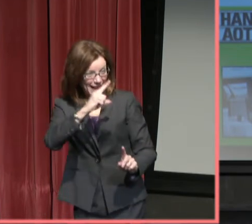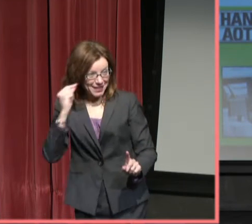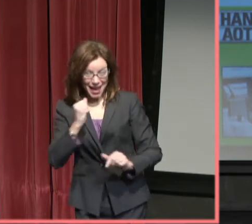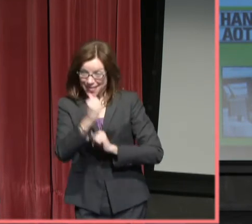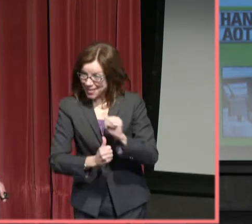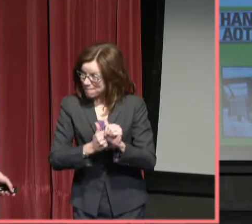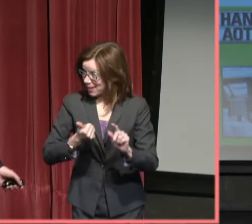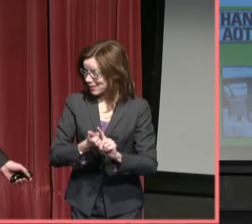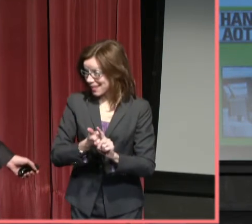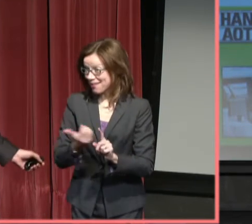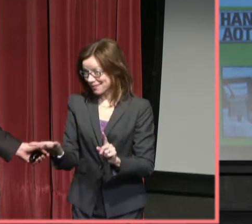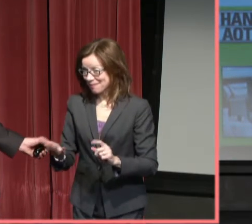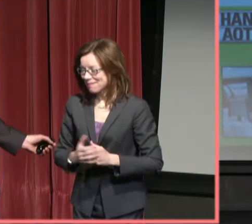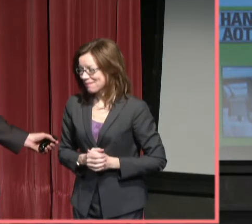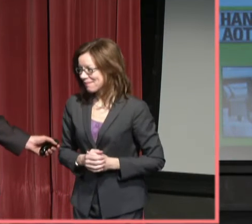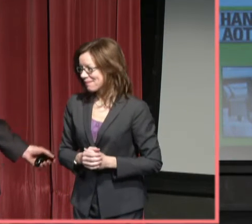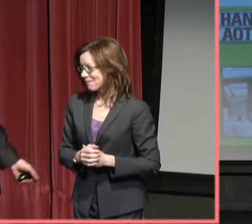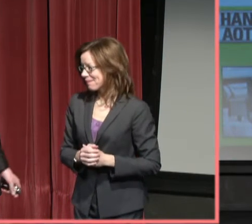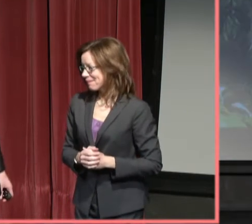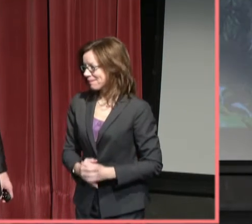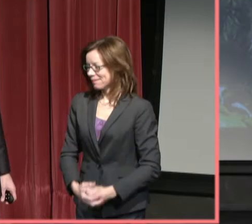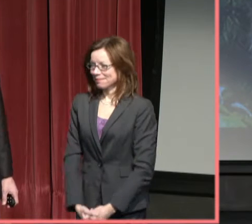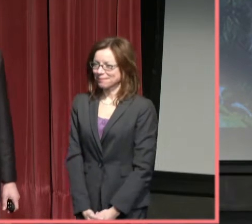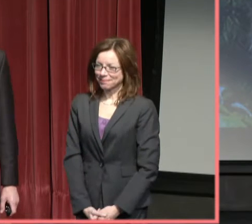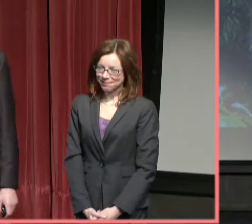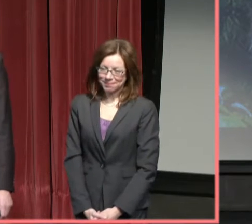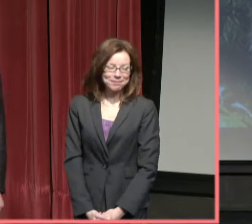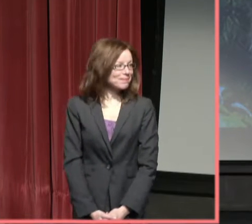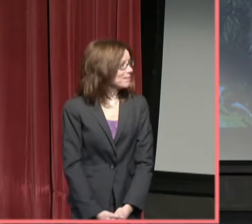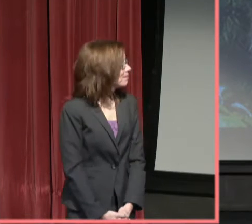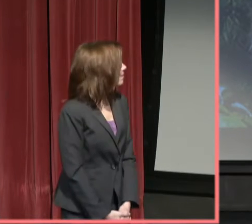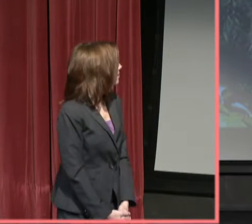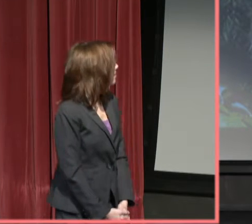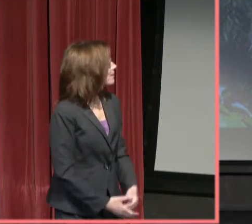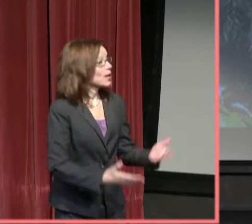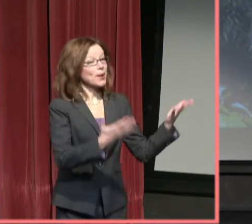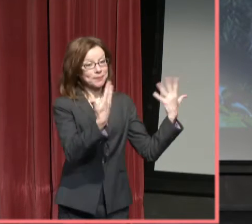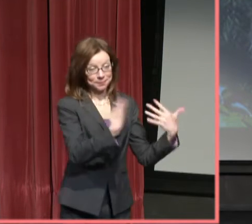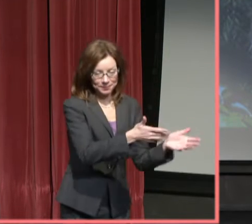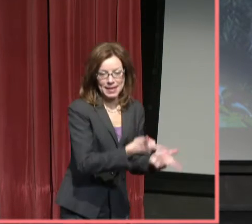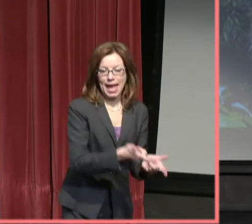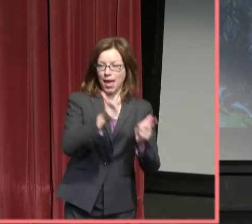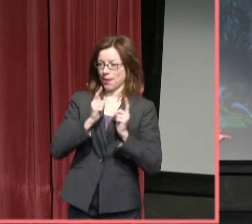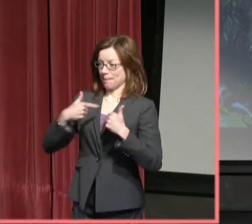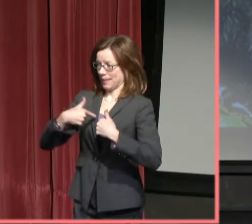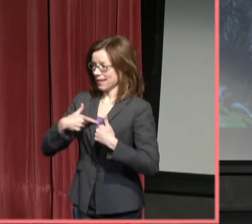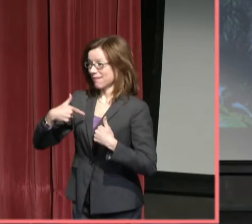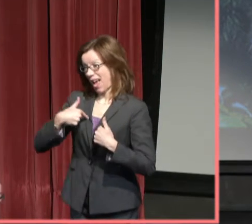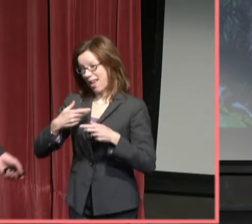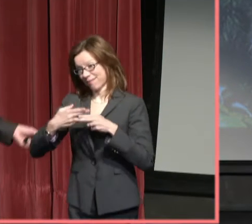since she's a Gallaudet alumni. Okay, so what about me, well I'm a Kiwi; I'm from New Zealand.